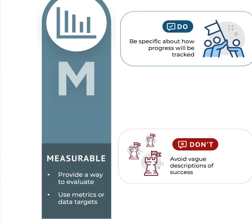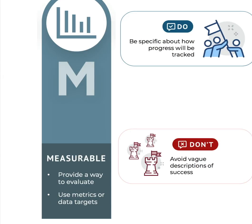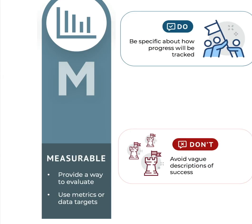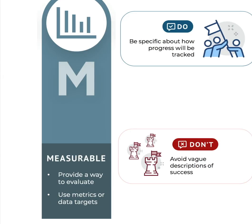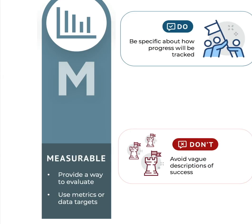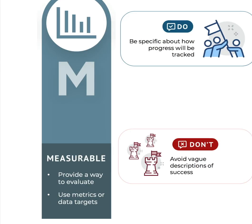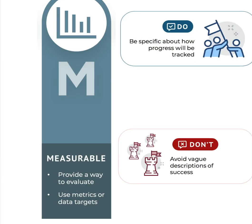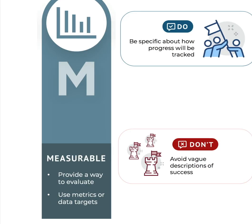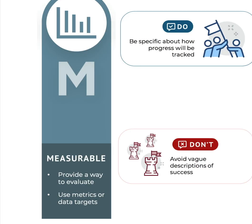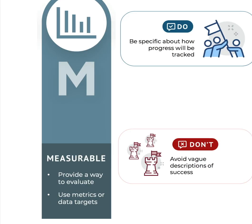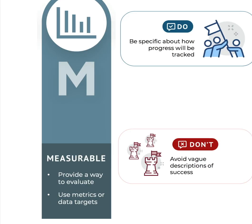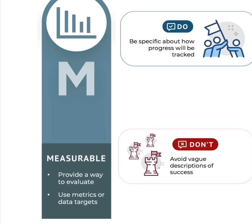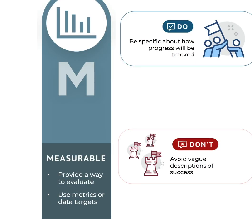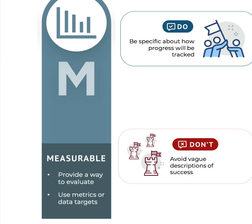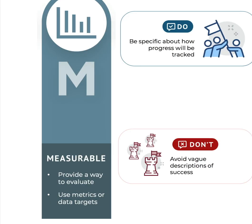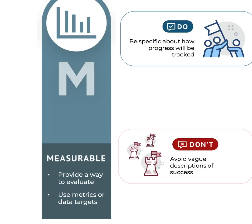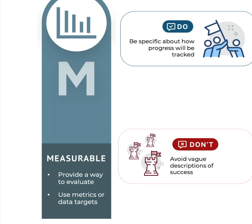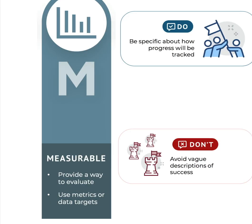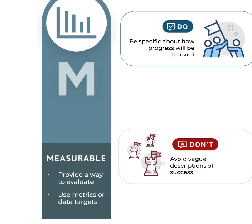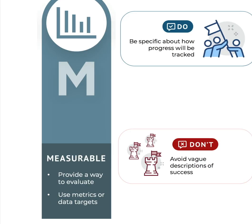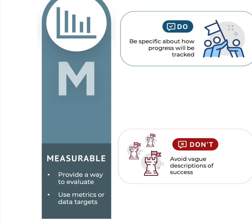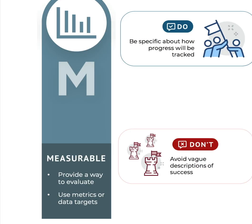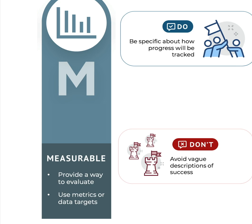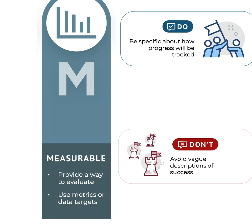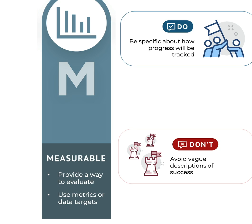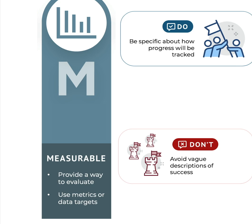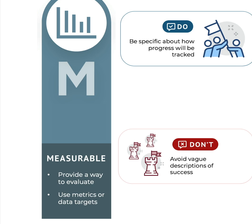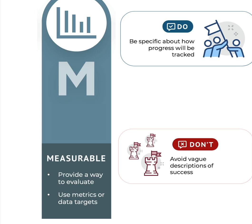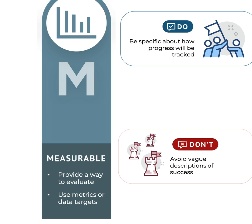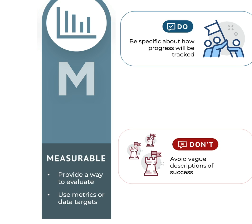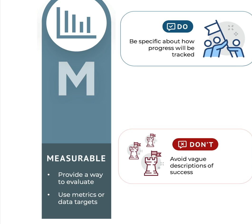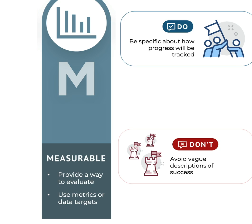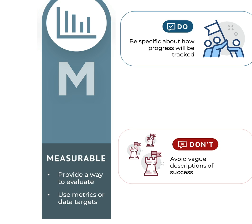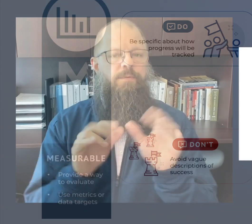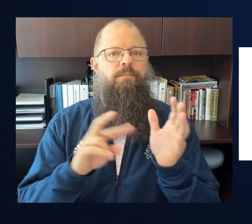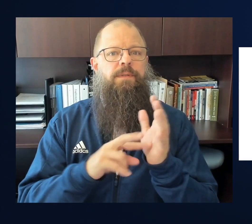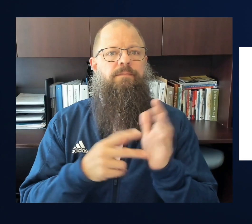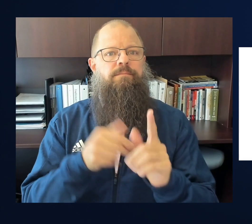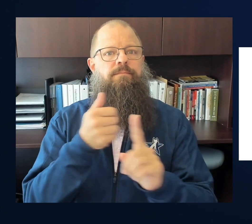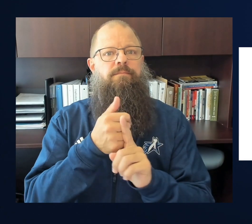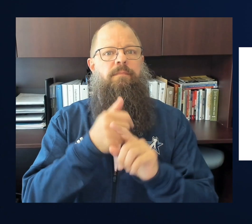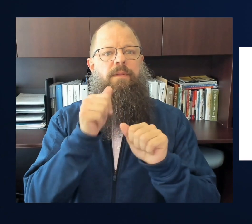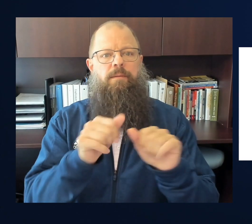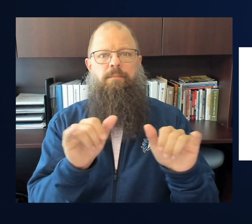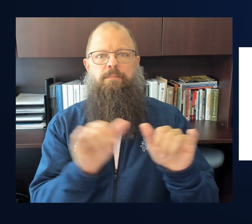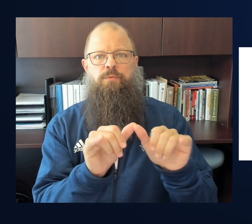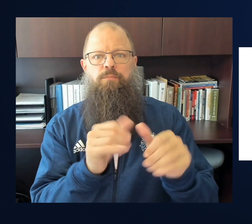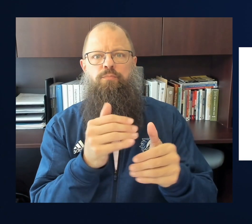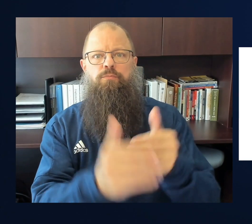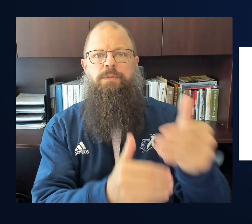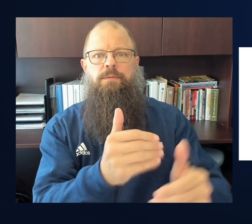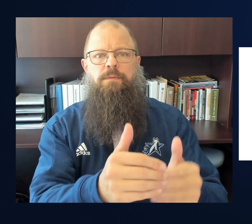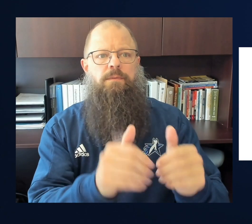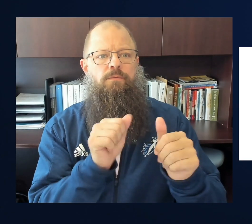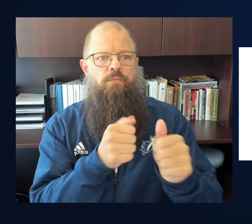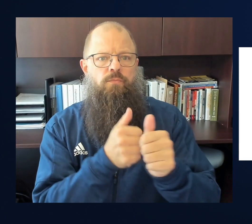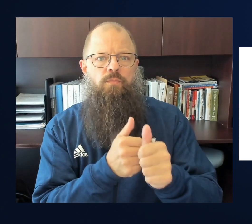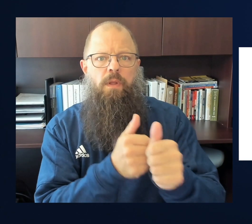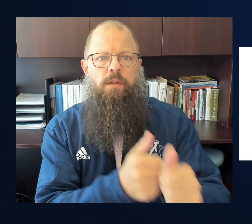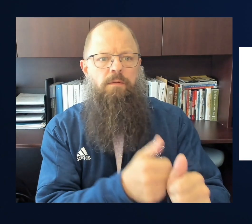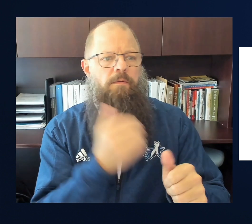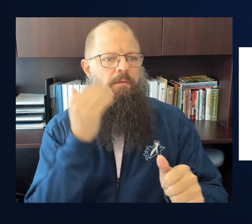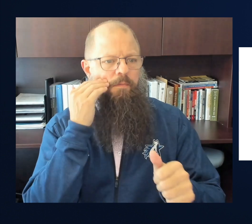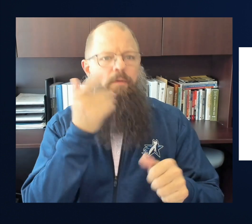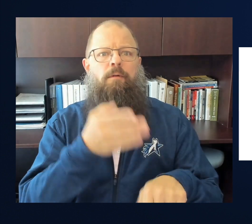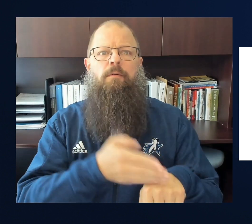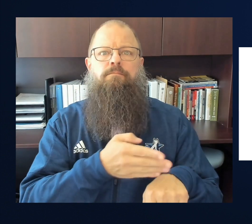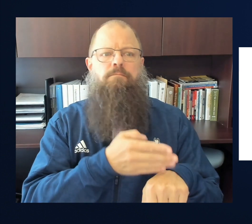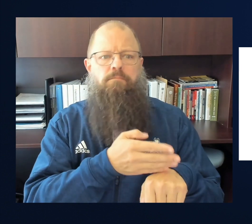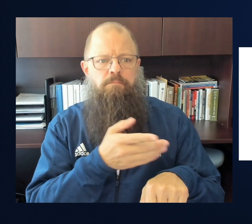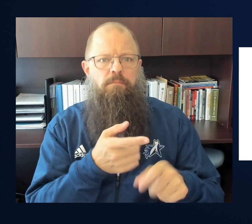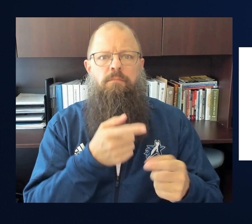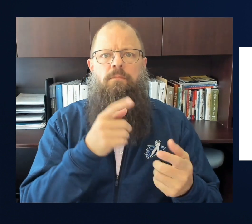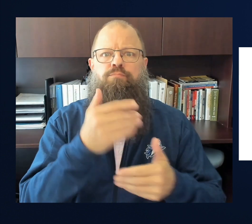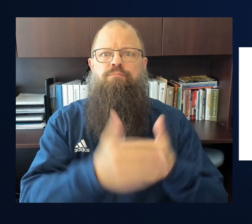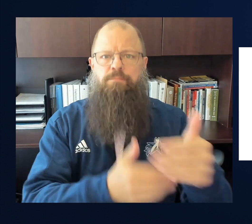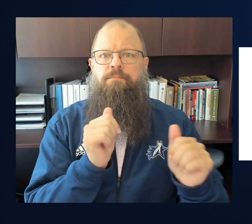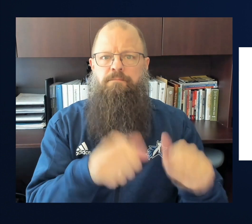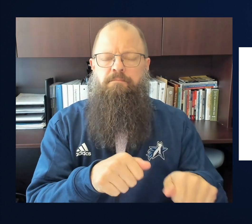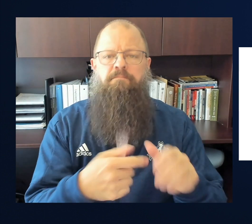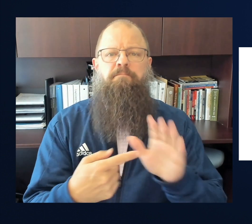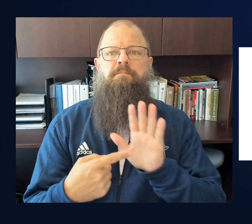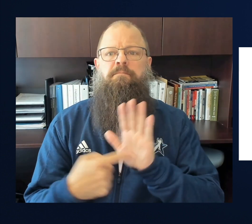The next, M: Measurable. meaning that the employee is able to measure their progress, seeing that they